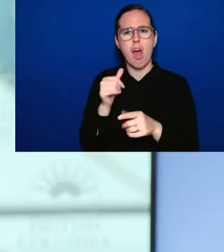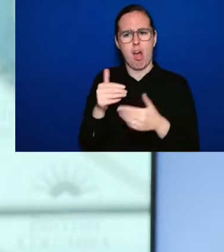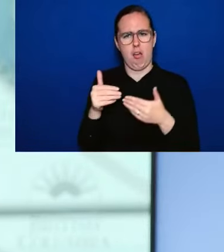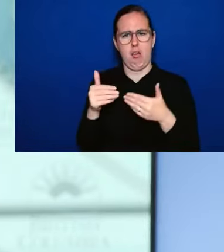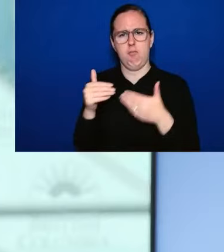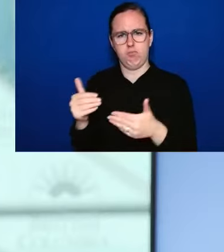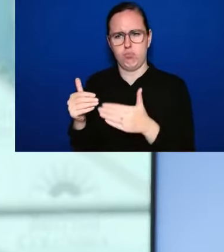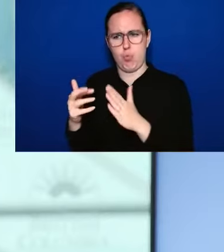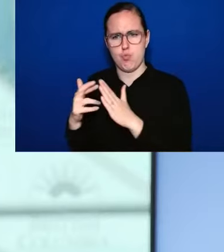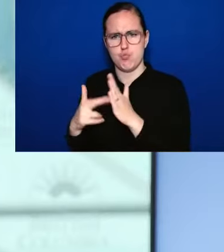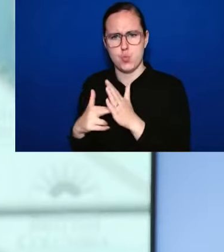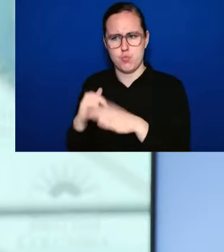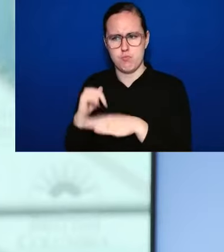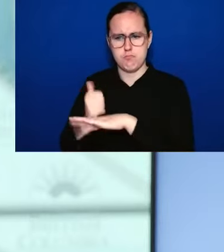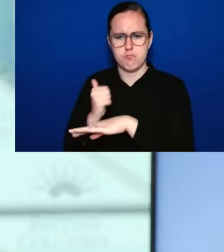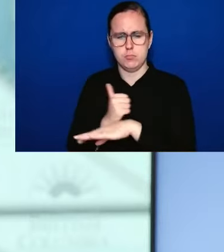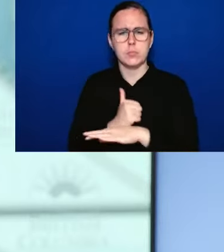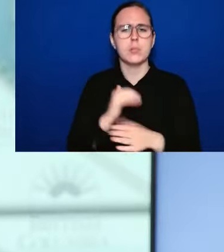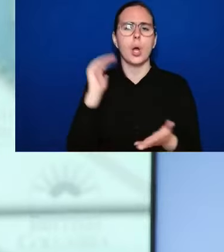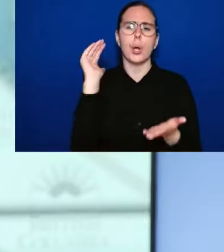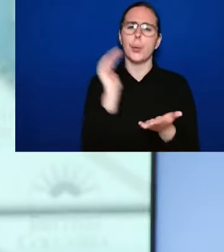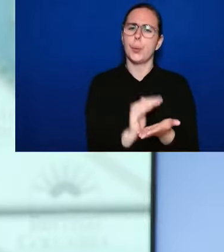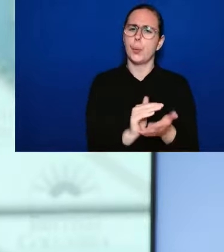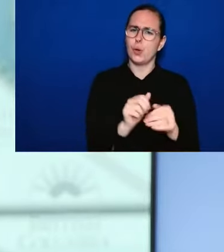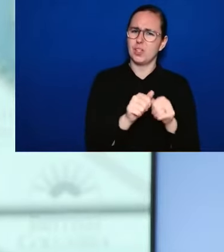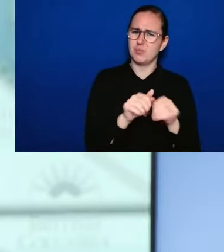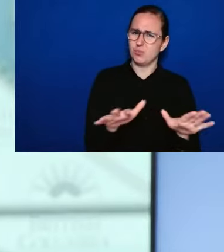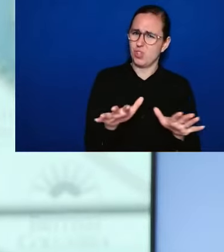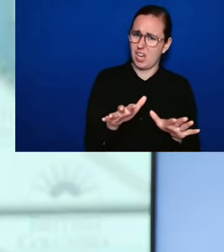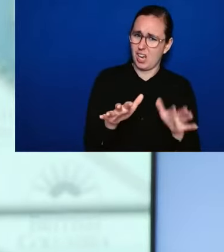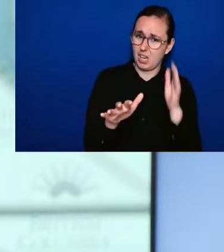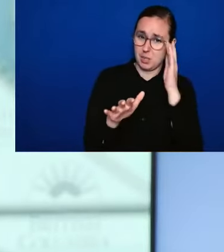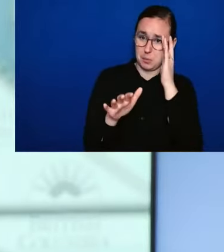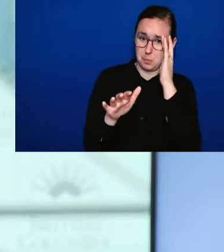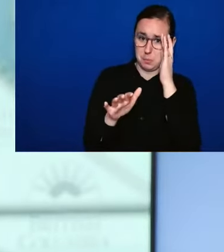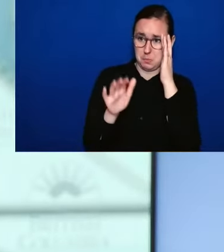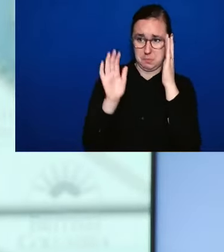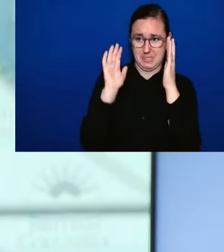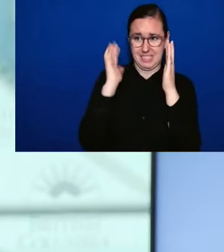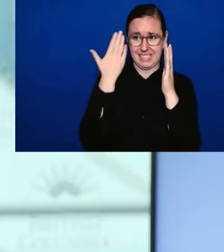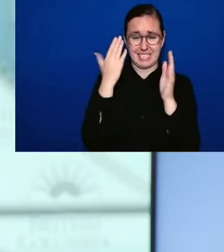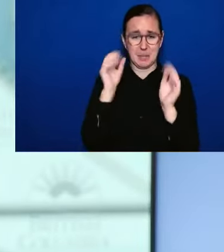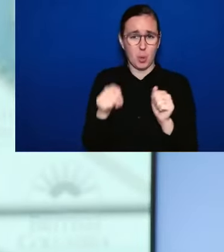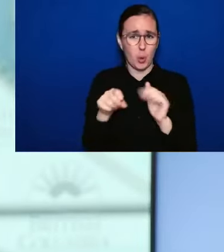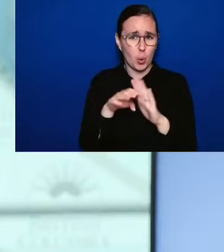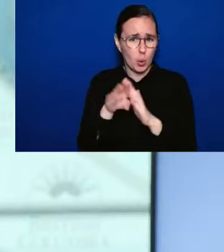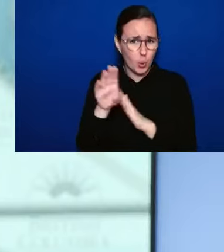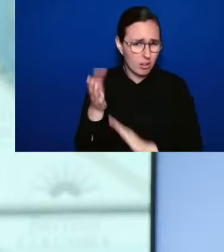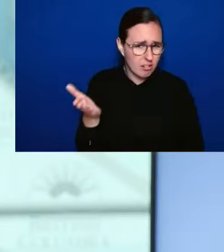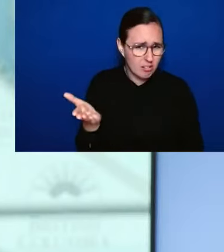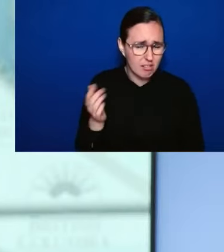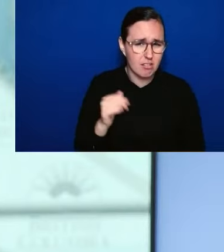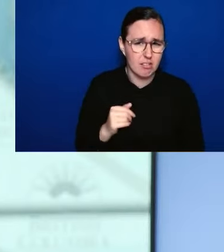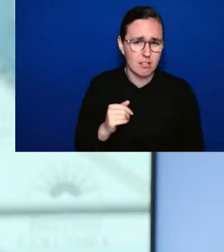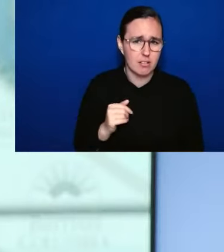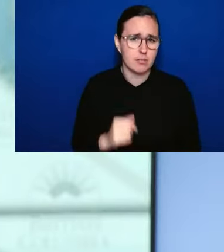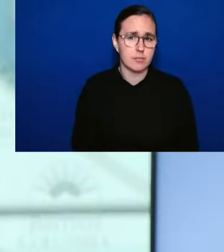the different place and there the issue is that we do have